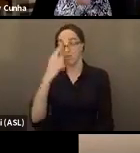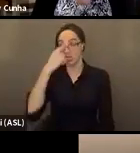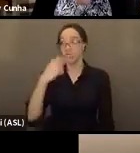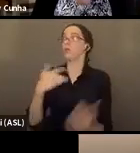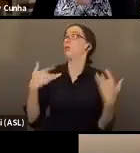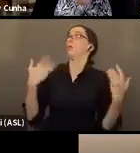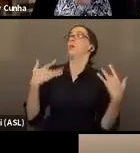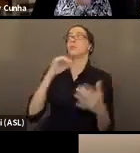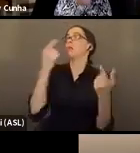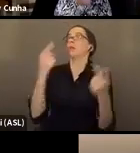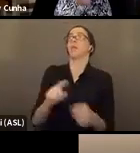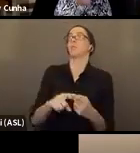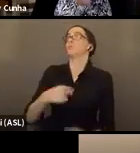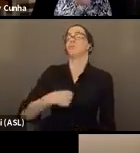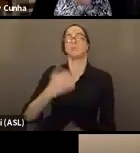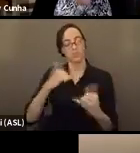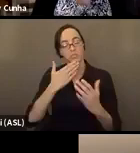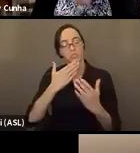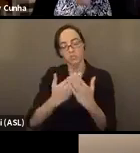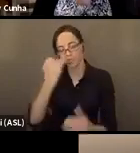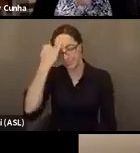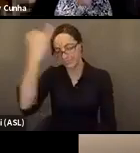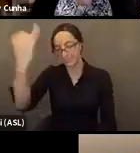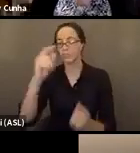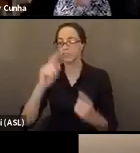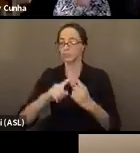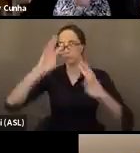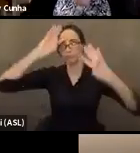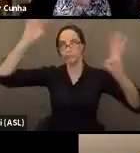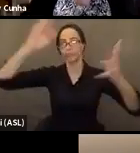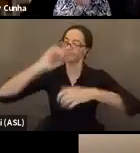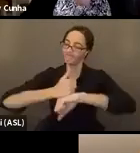with family not just for your own peace of mind but for your relatives or friends as well